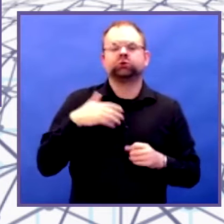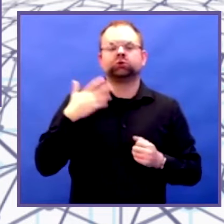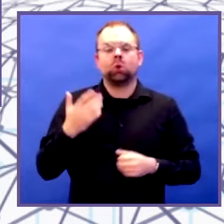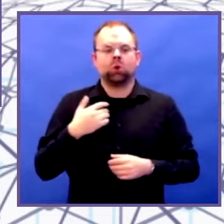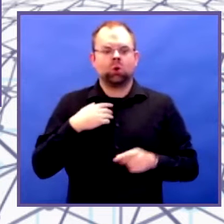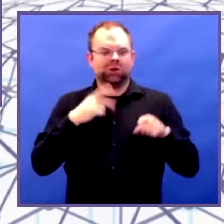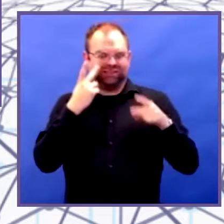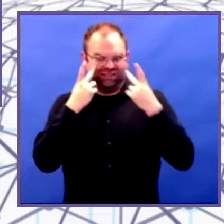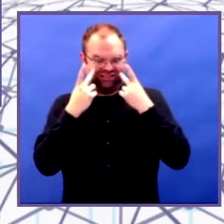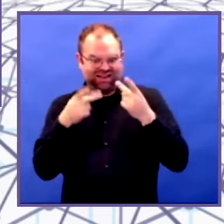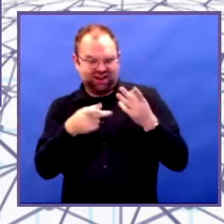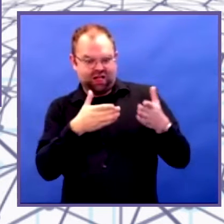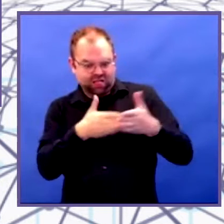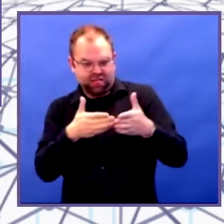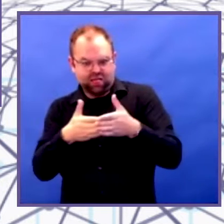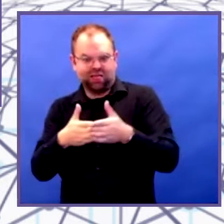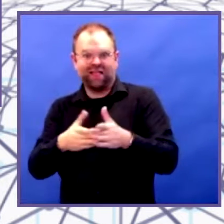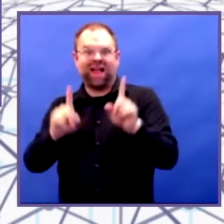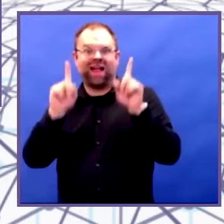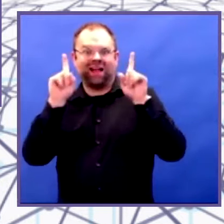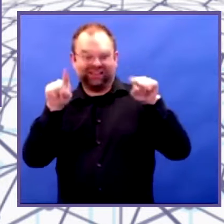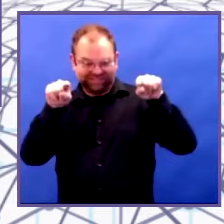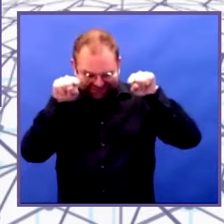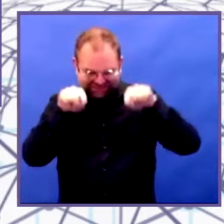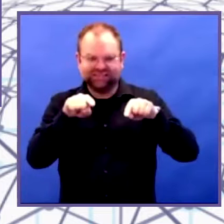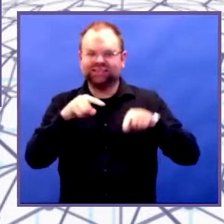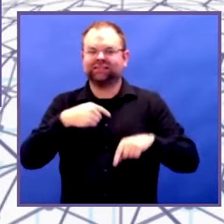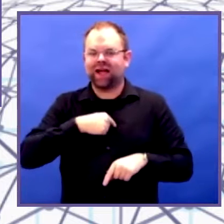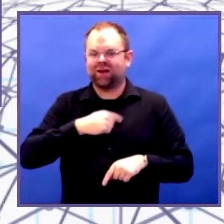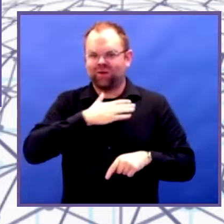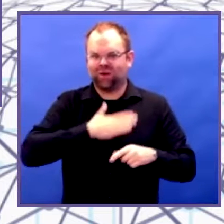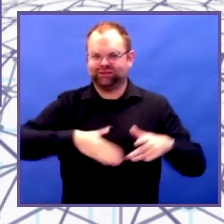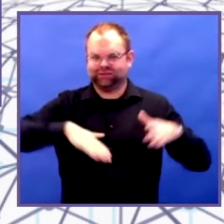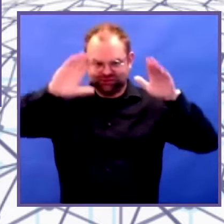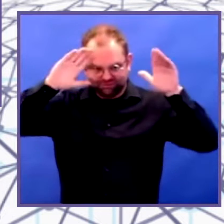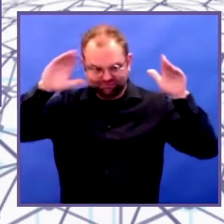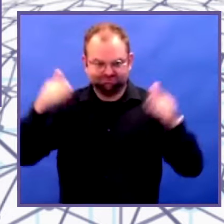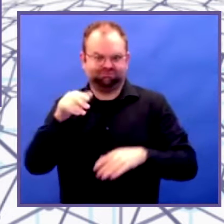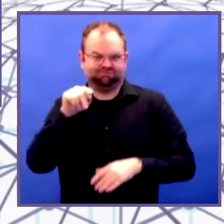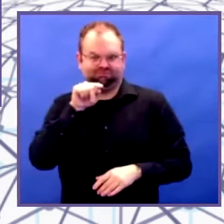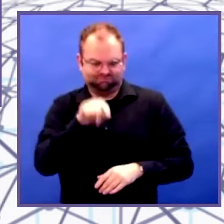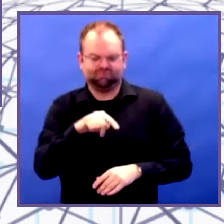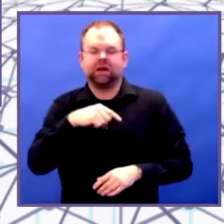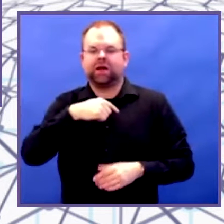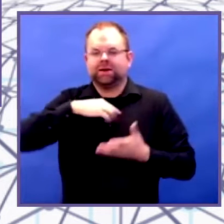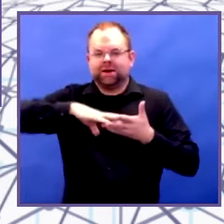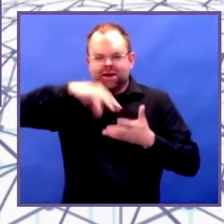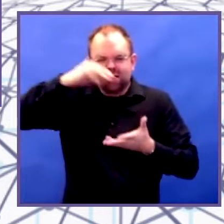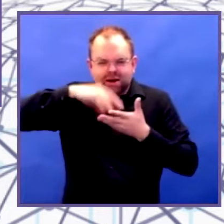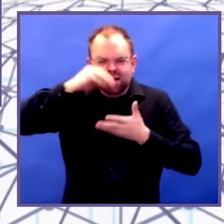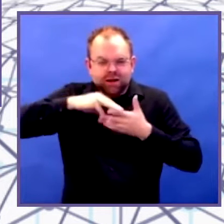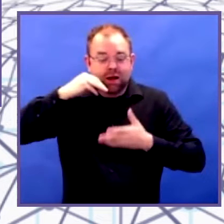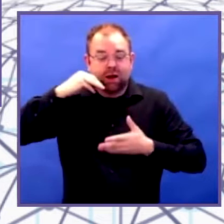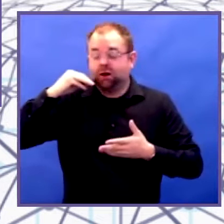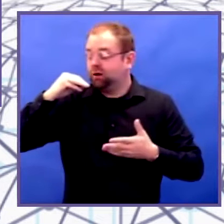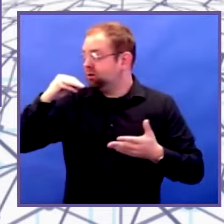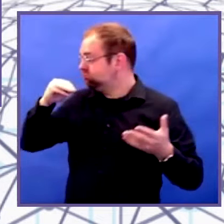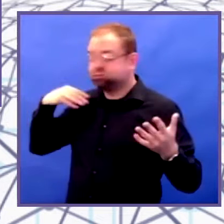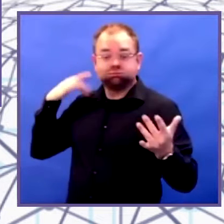And so here I am today, having been invited to speak about assistive technology as an emerging health priority.